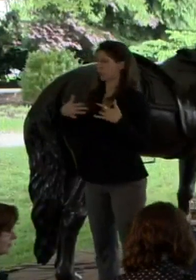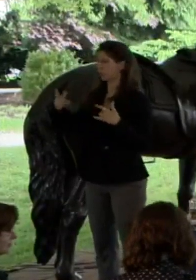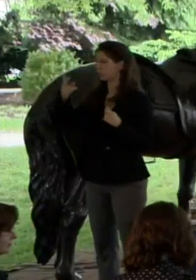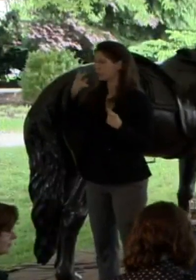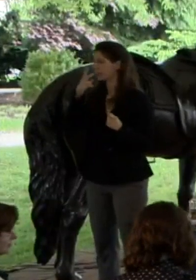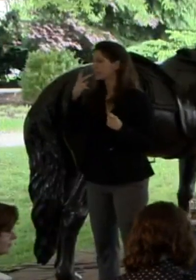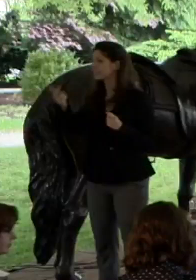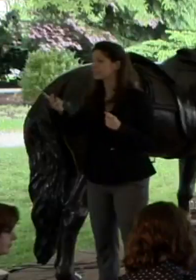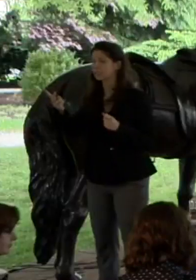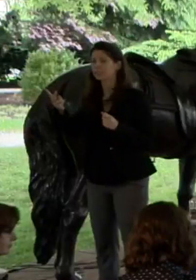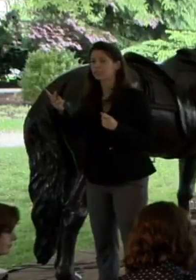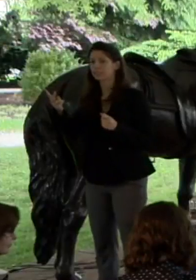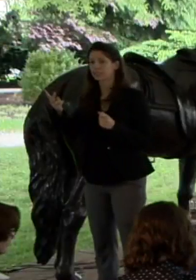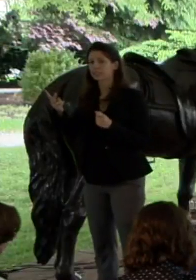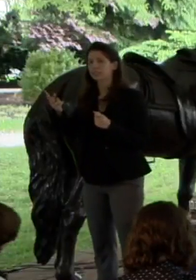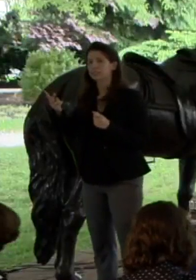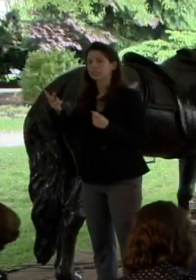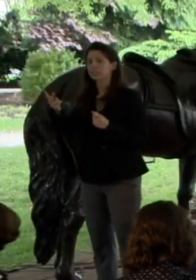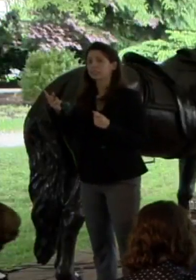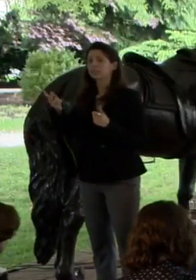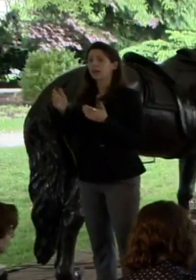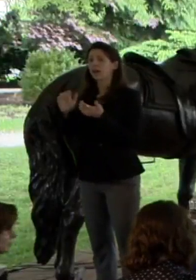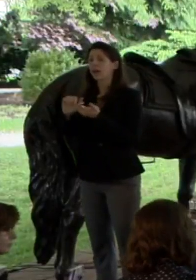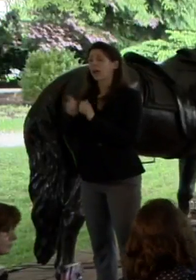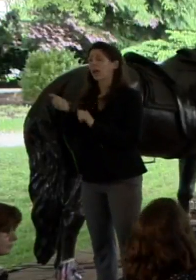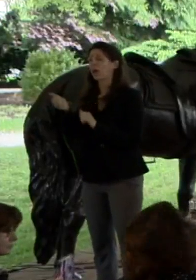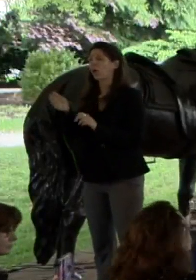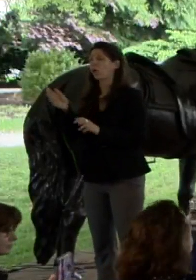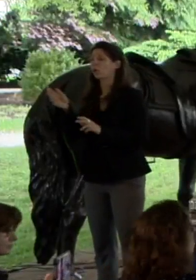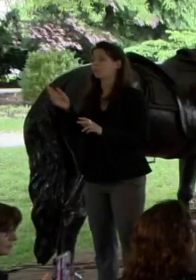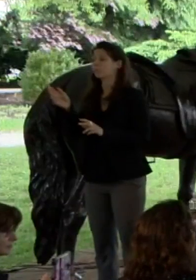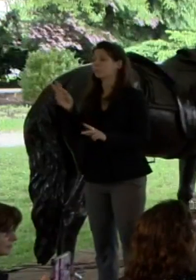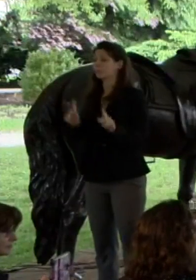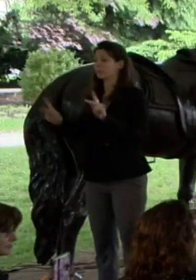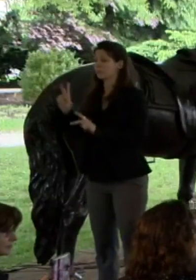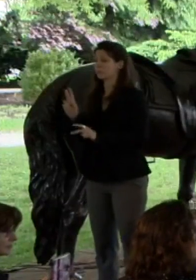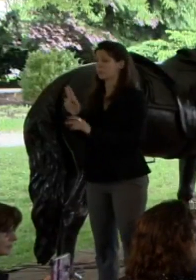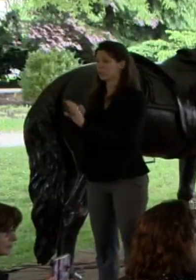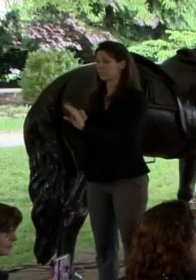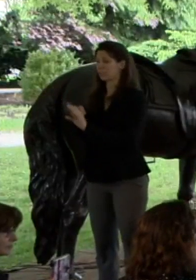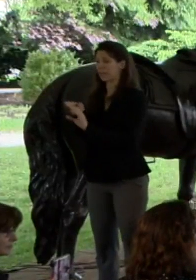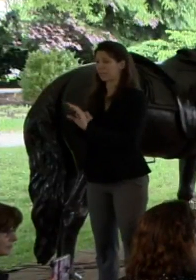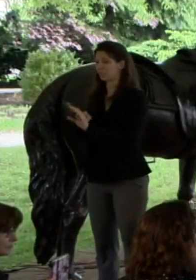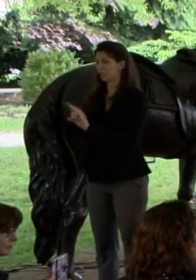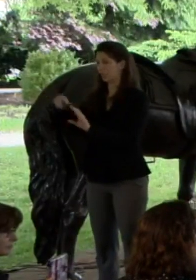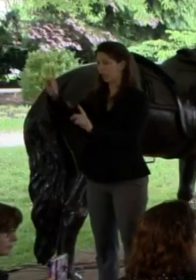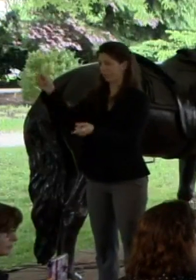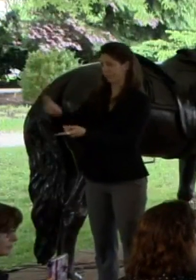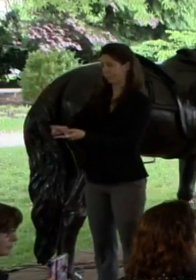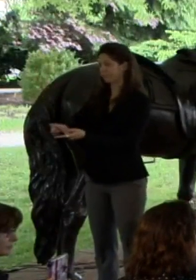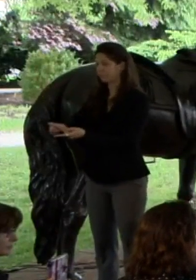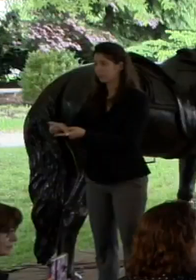D.C. STATEHOOD GREEN PARTY. I HOPE ANYBODY WHO IS GREEN PARTY WILL VOTE FOR ME.